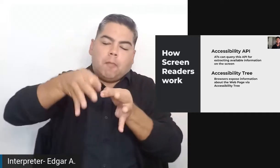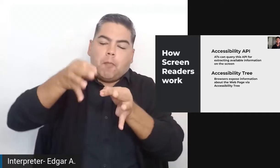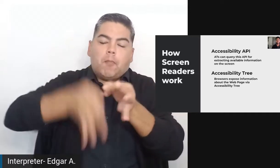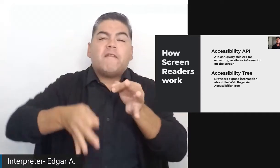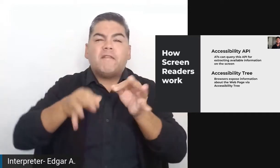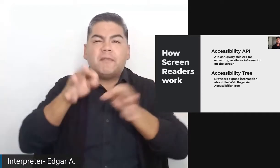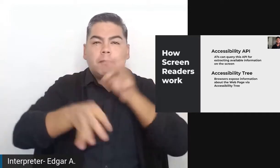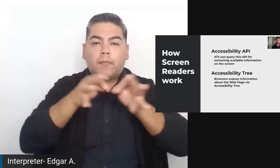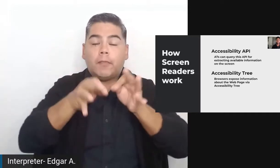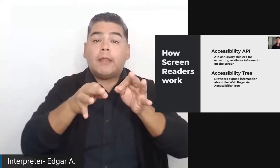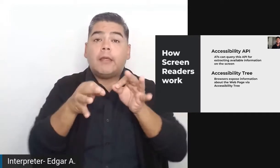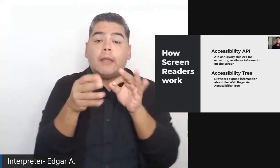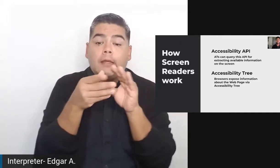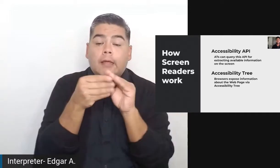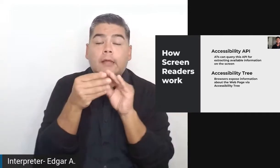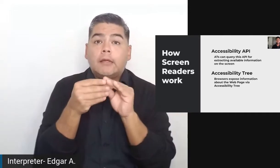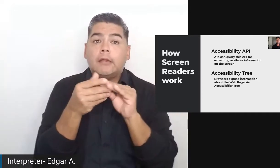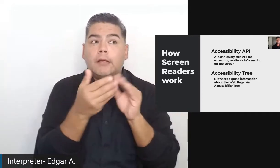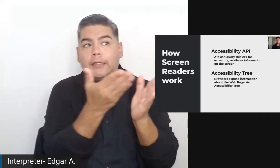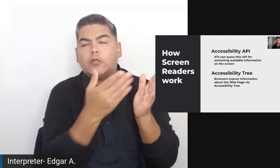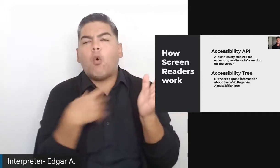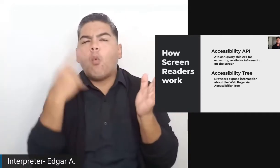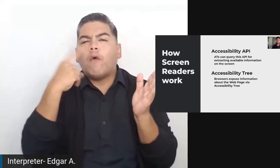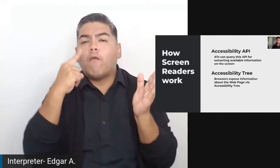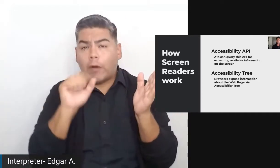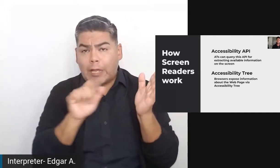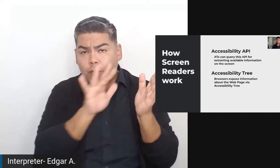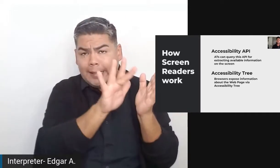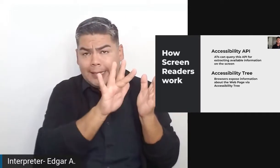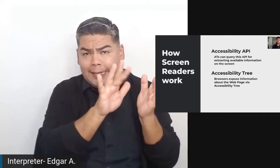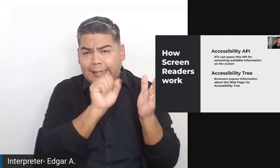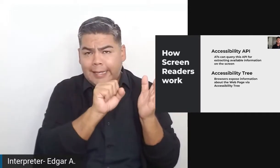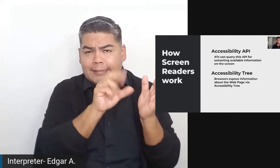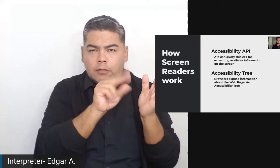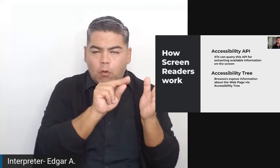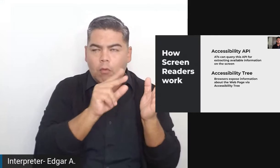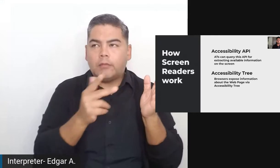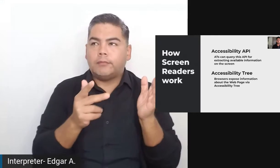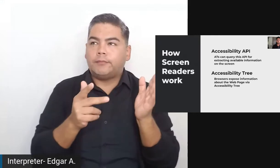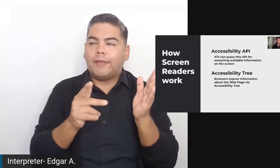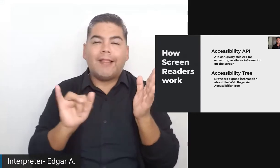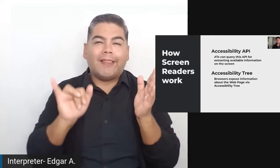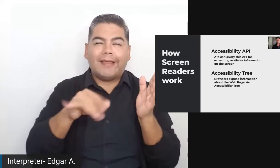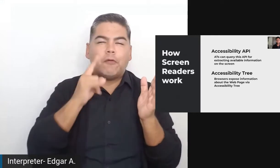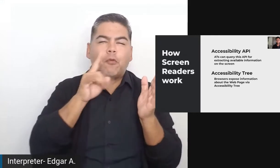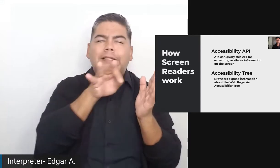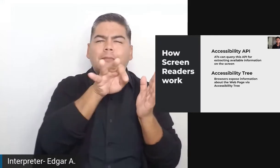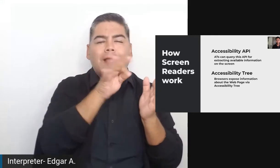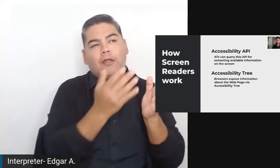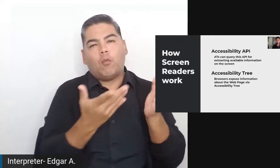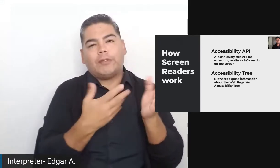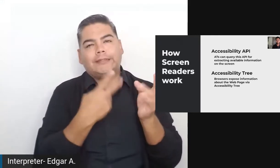then it's clickable and so on and so forth. The way it works is that screen readers create the Accessibility API.